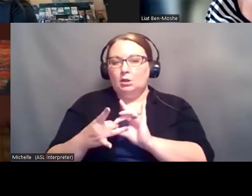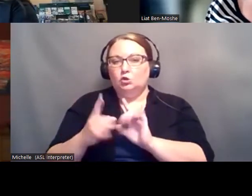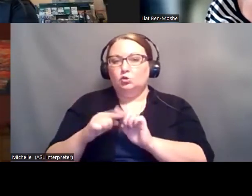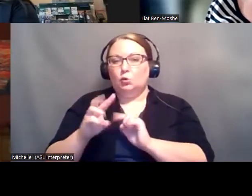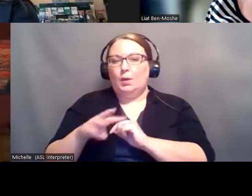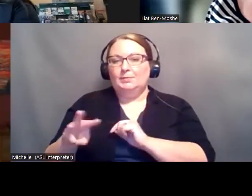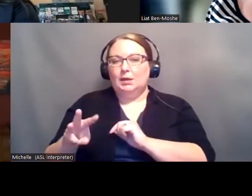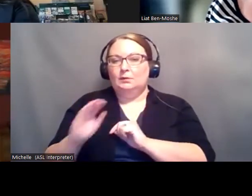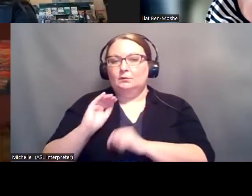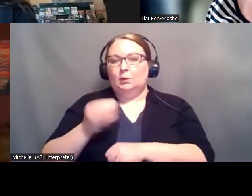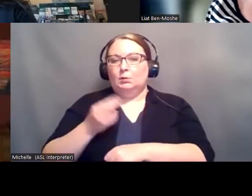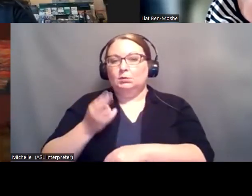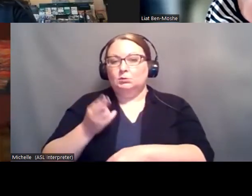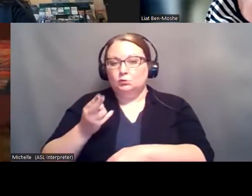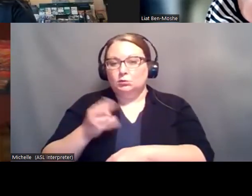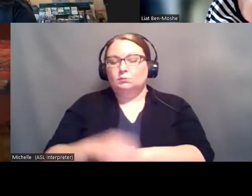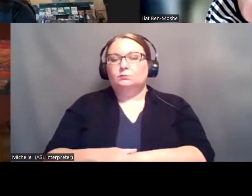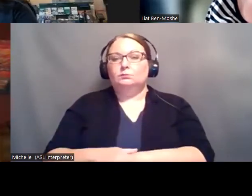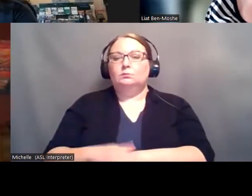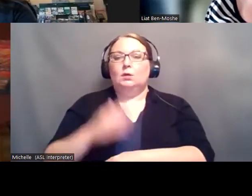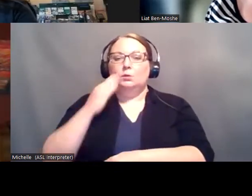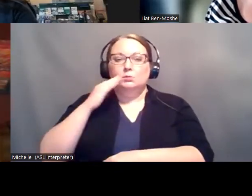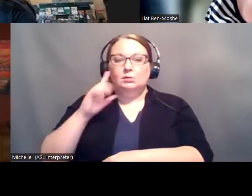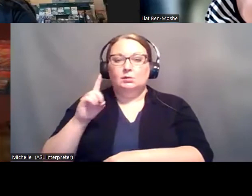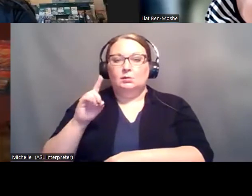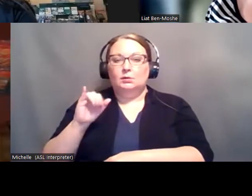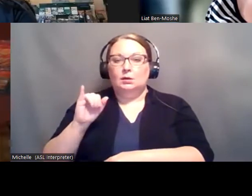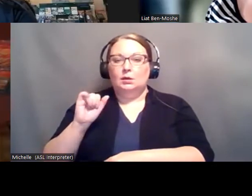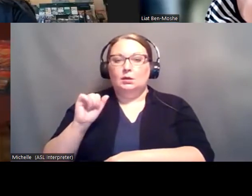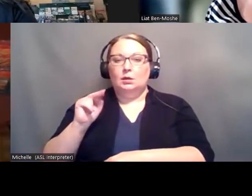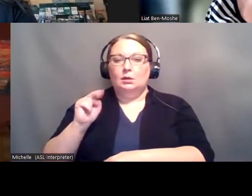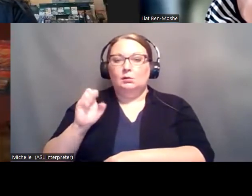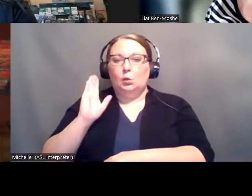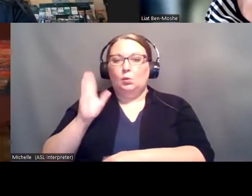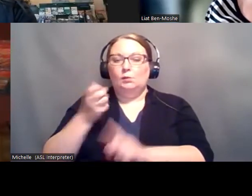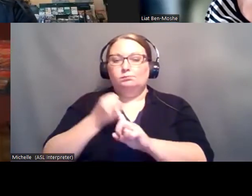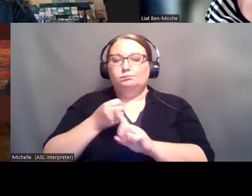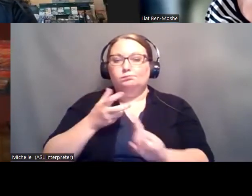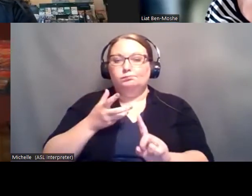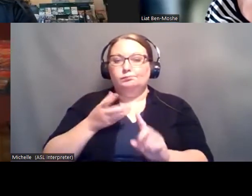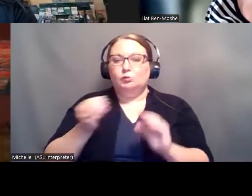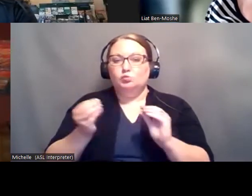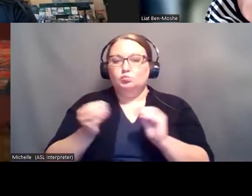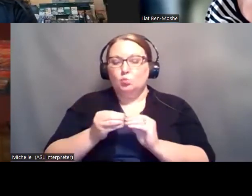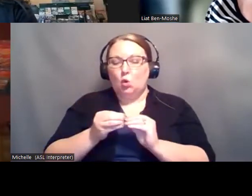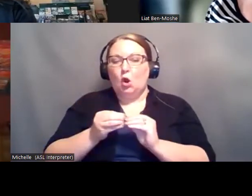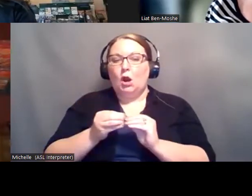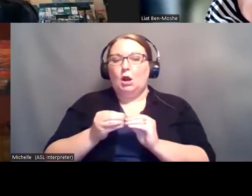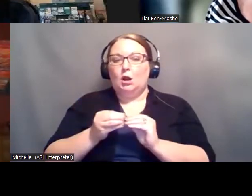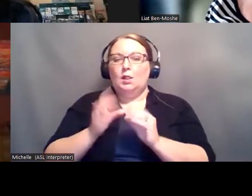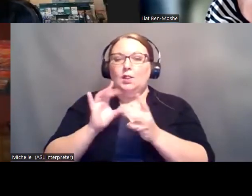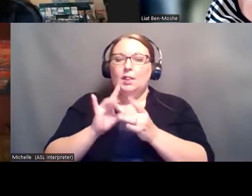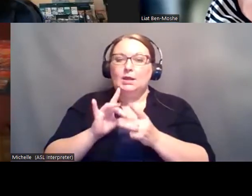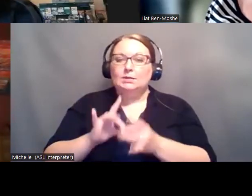and I know that Diane is gonna provide more links a little bit later,